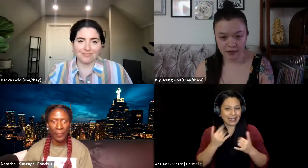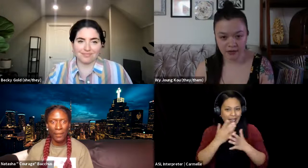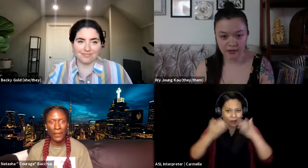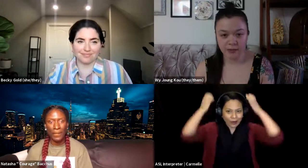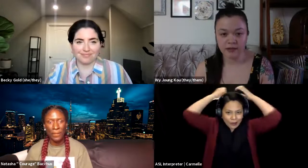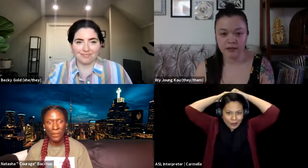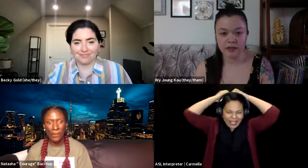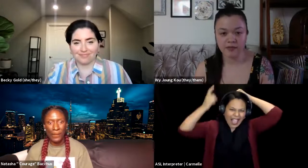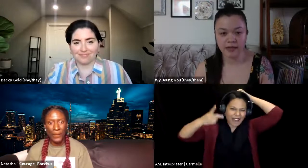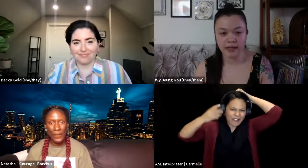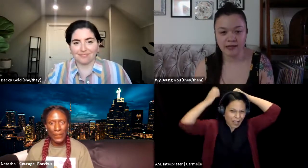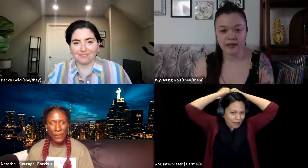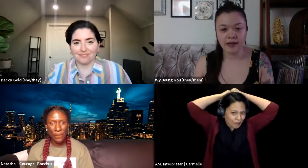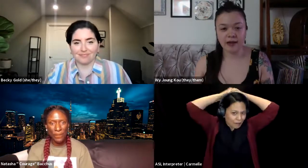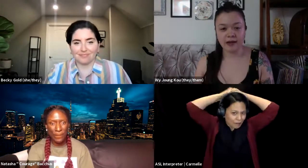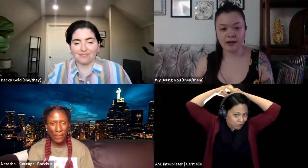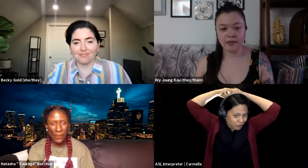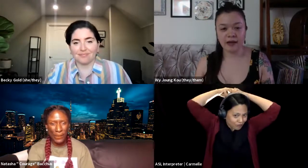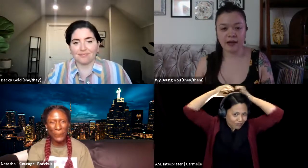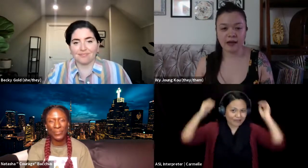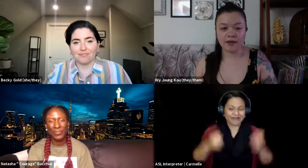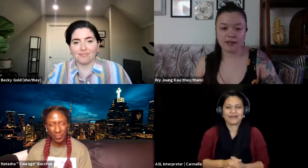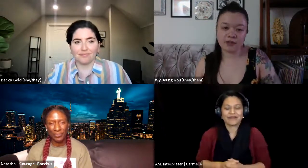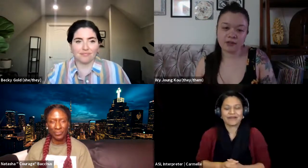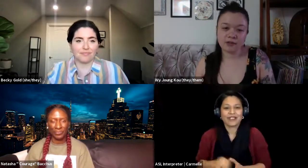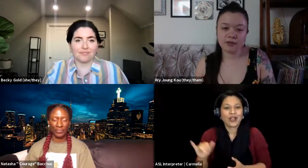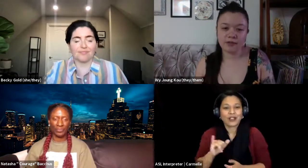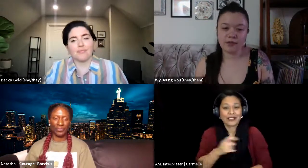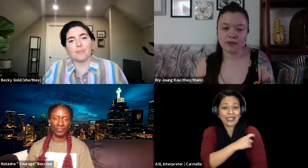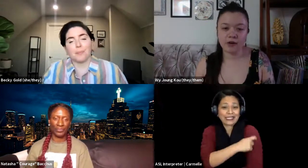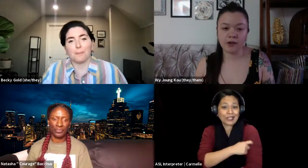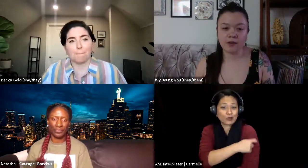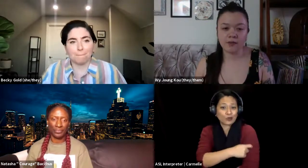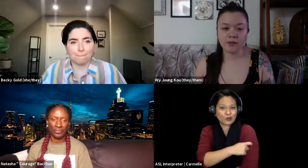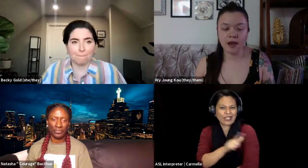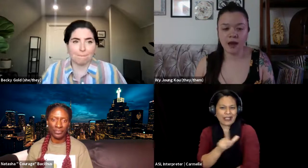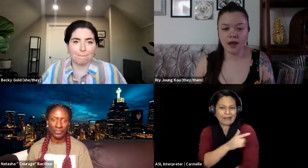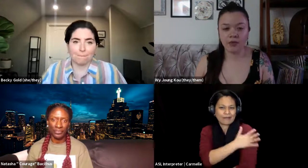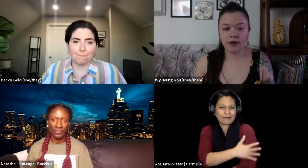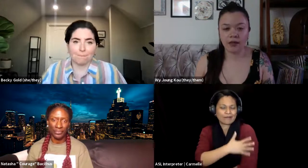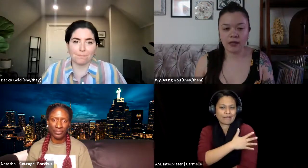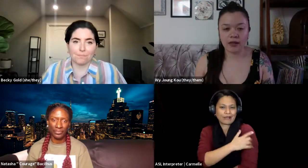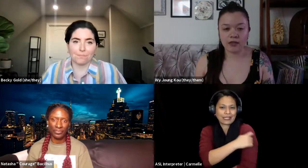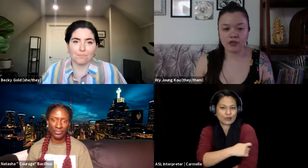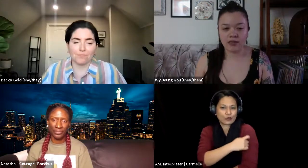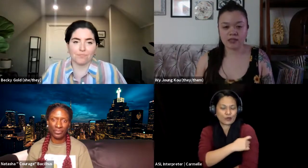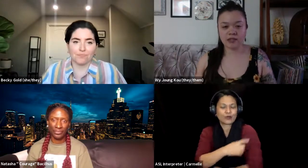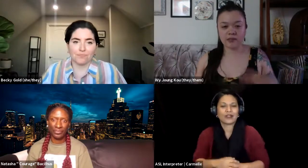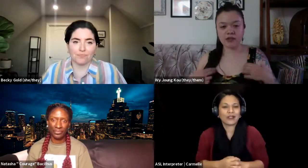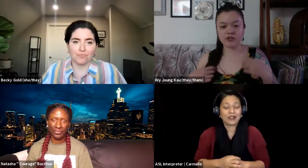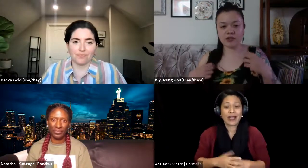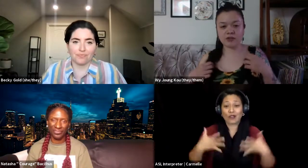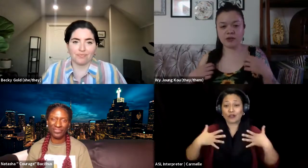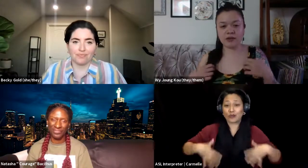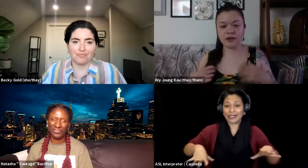a little bun on top of my head. i have tattoos on my left arm, i'm wearing a black dress with